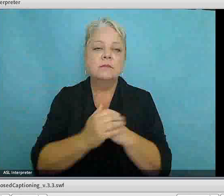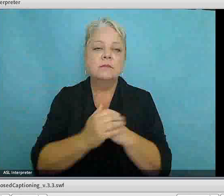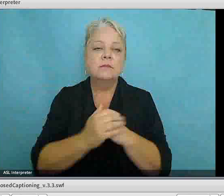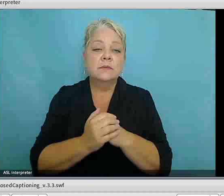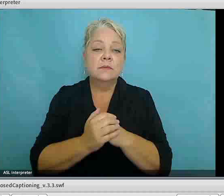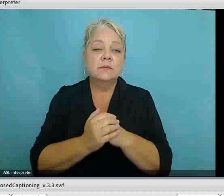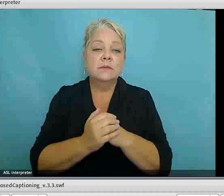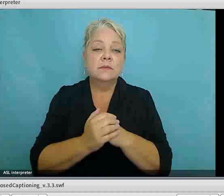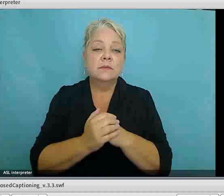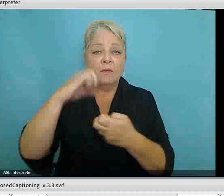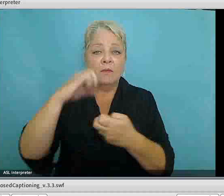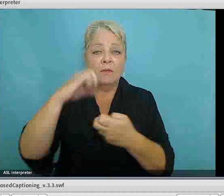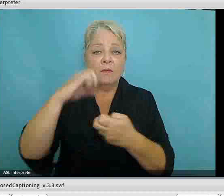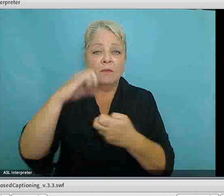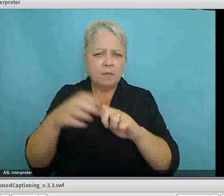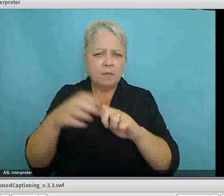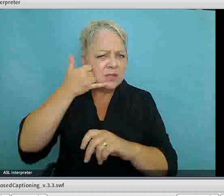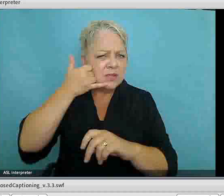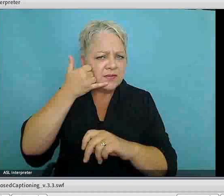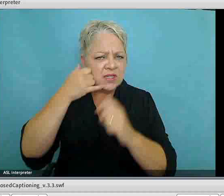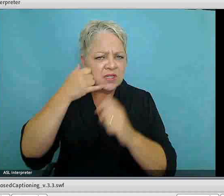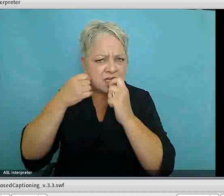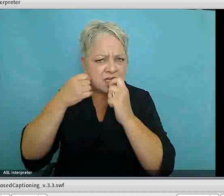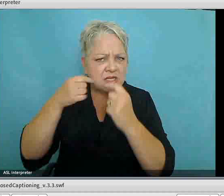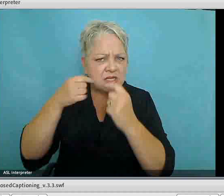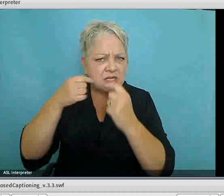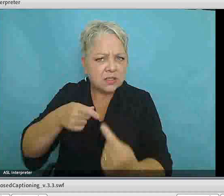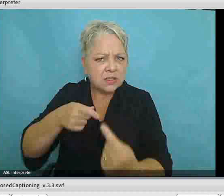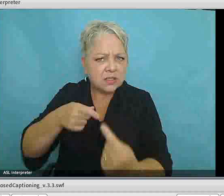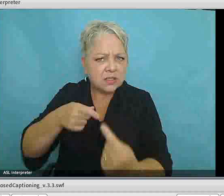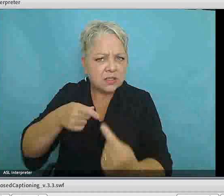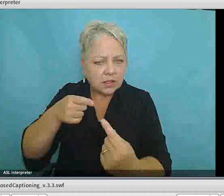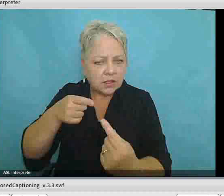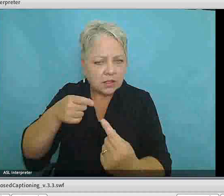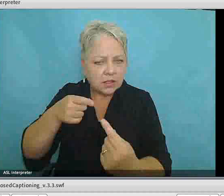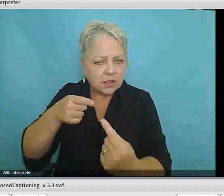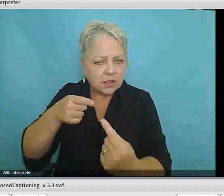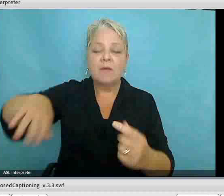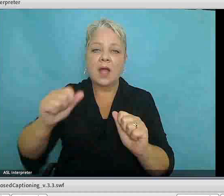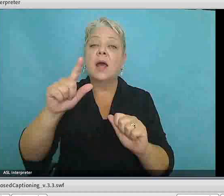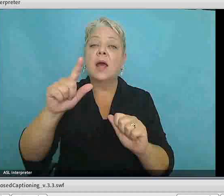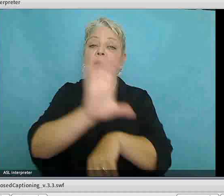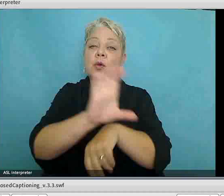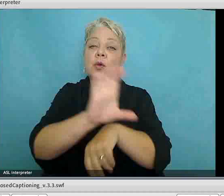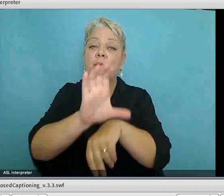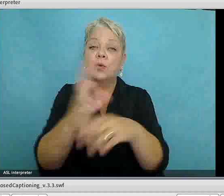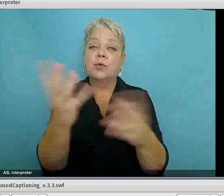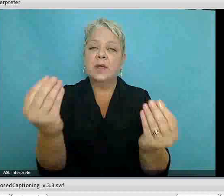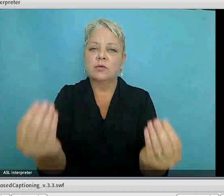you may turn up your computer speakers to hear the audio through the Web if your technology allows.